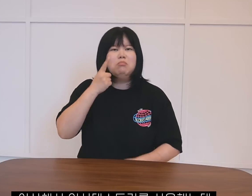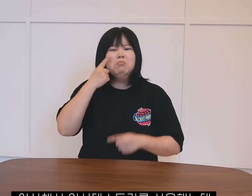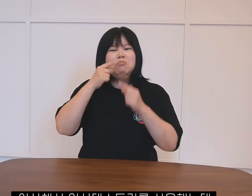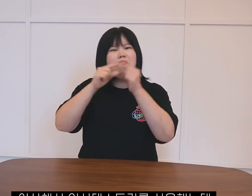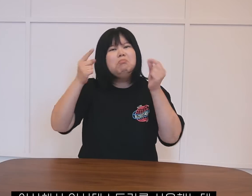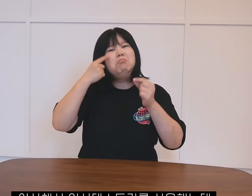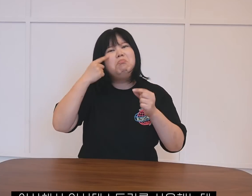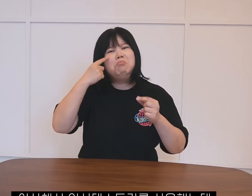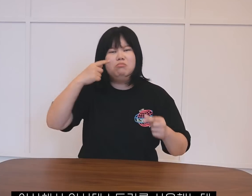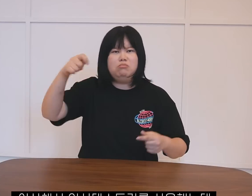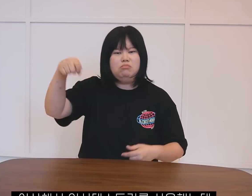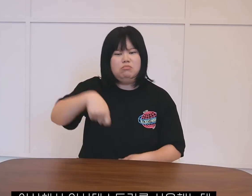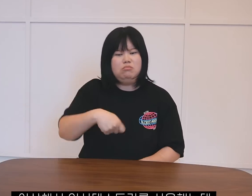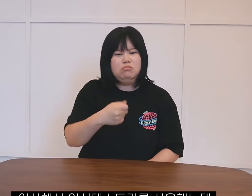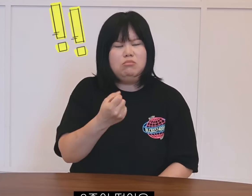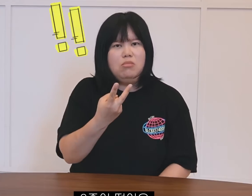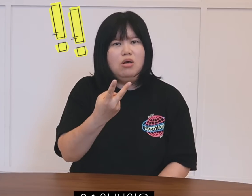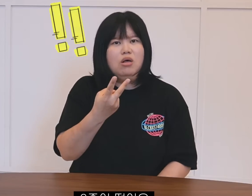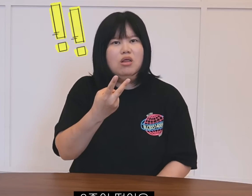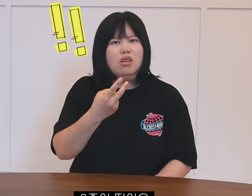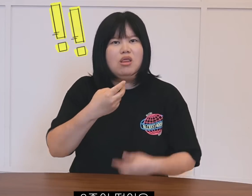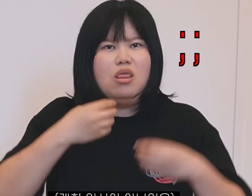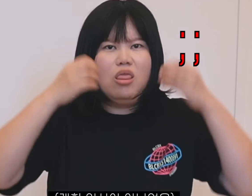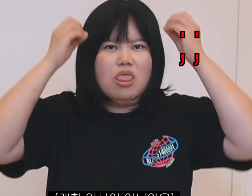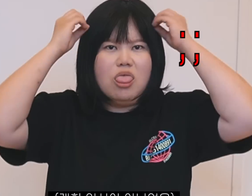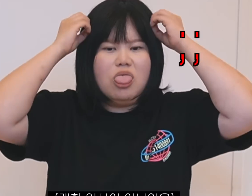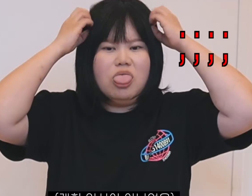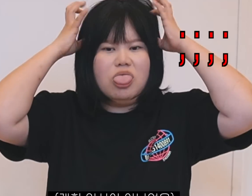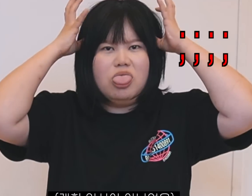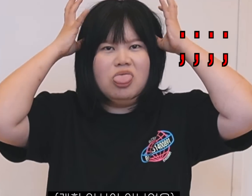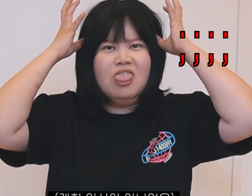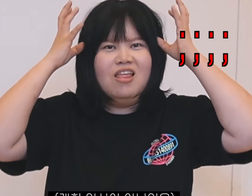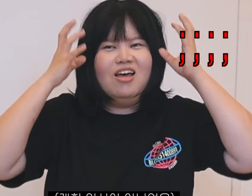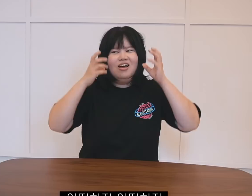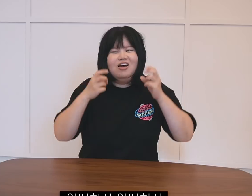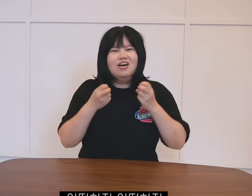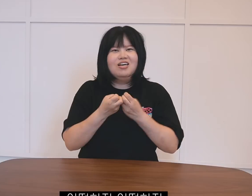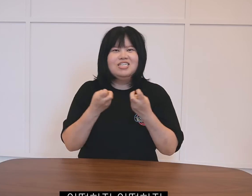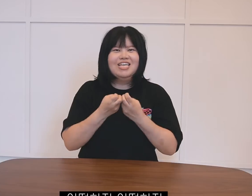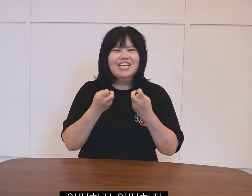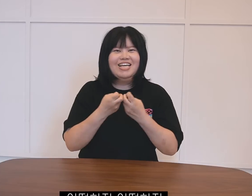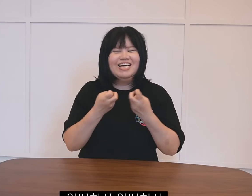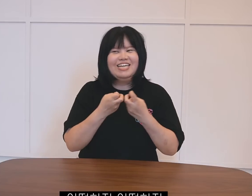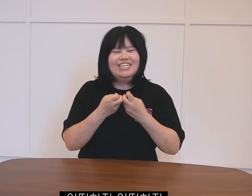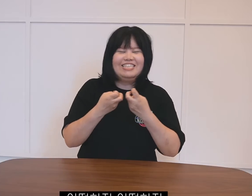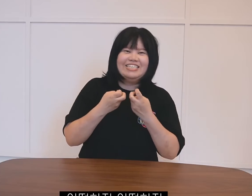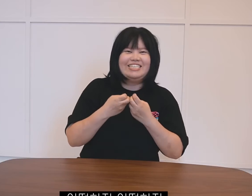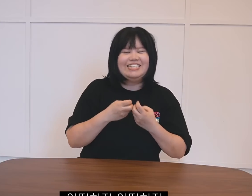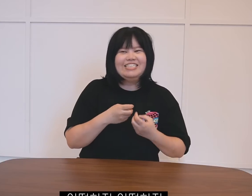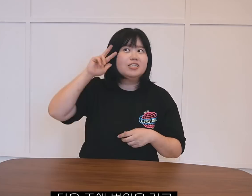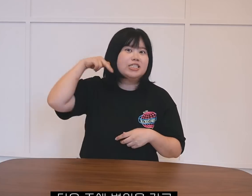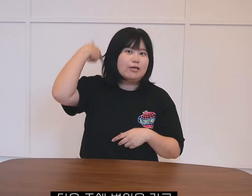It was strange, so I used a pregnancy test and two lines appeared. not planned pregnancy how how